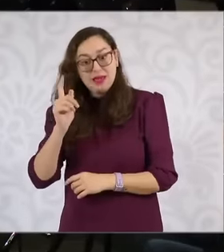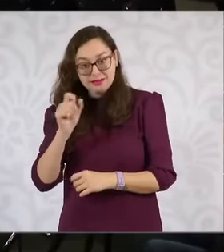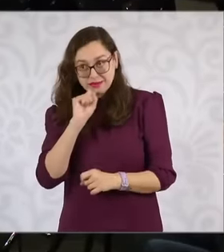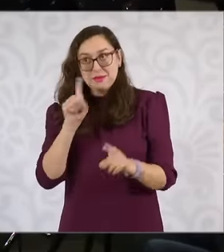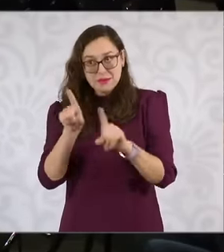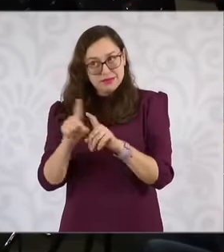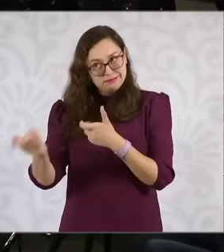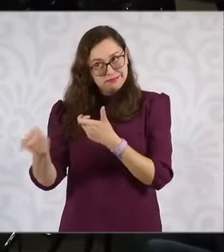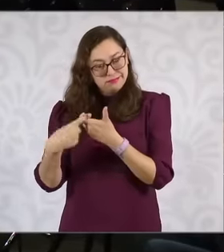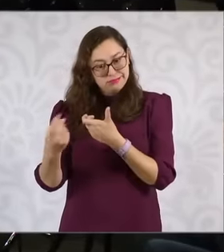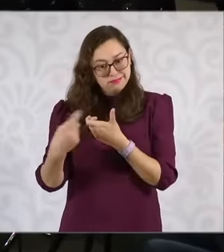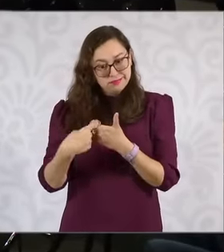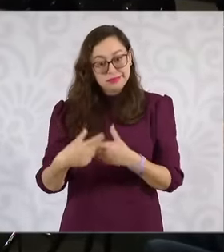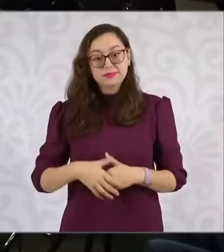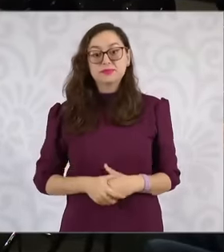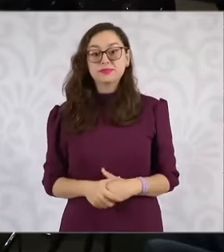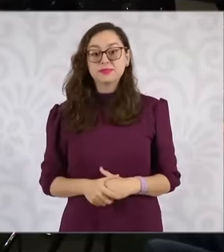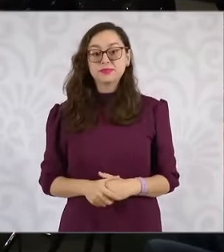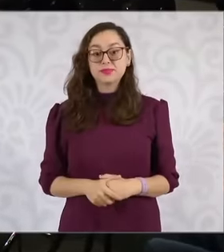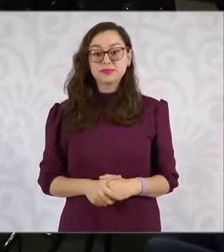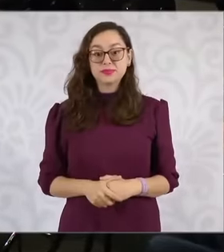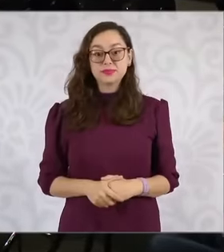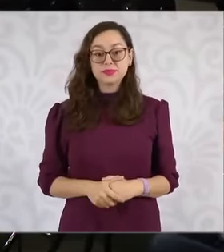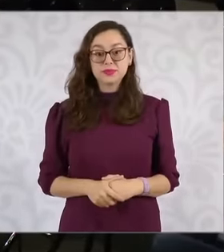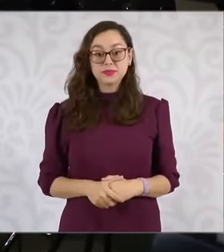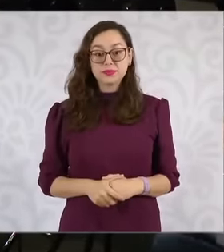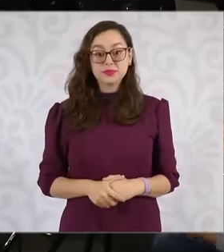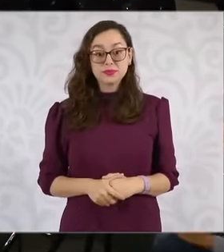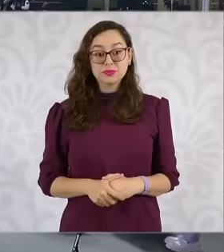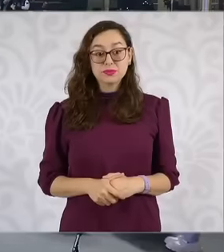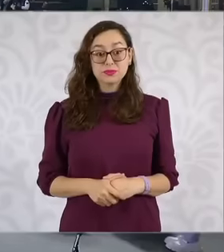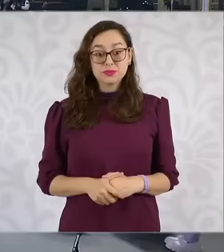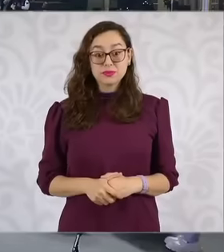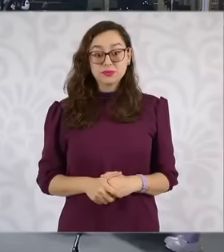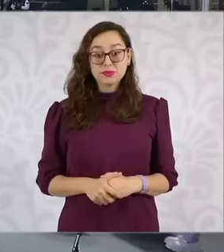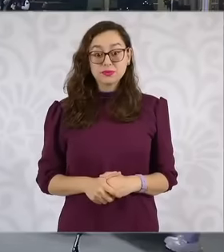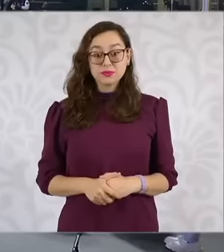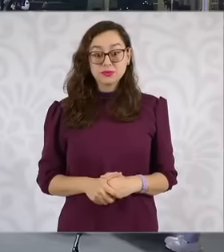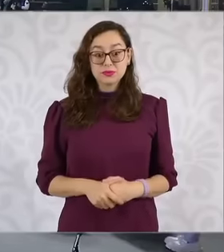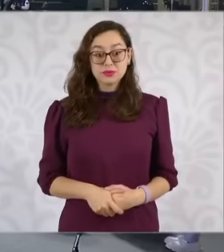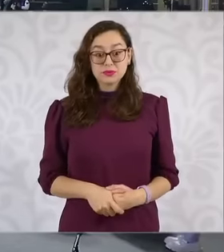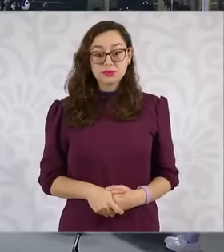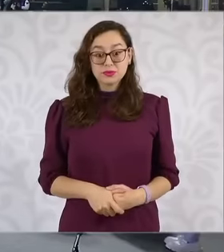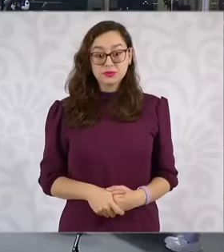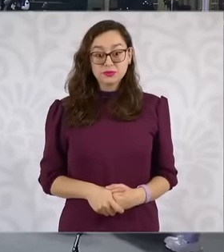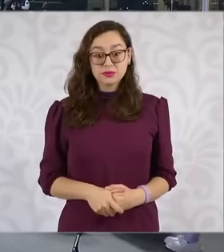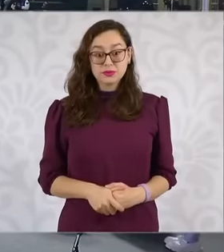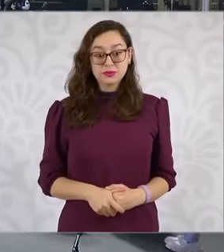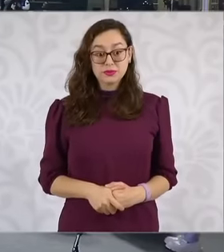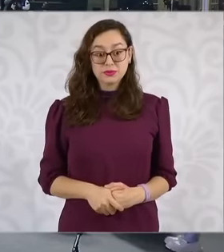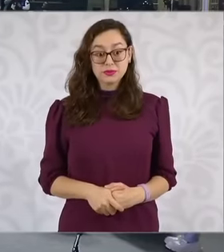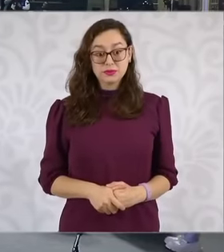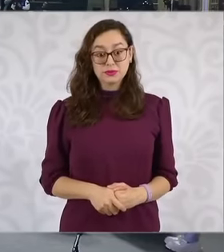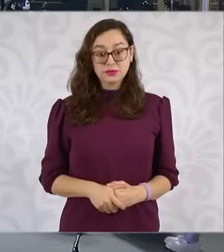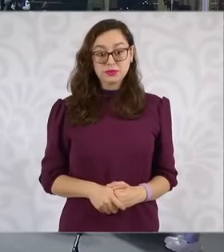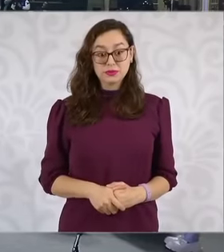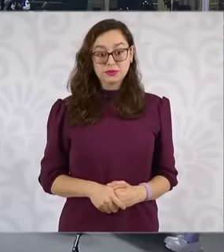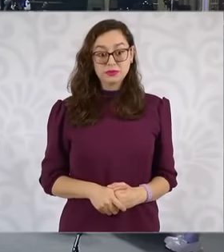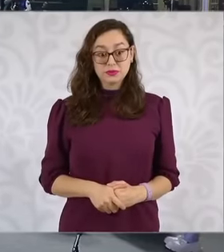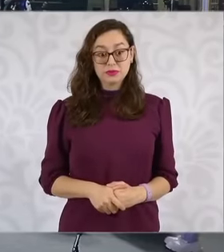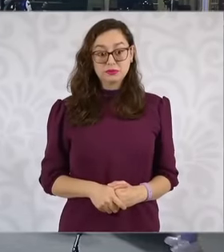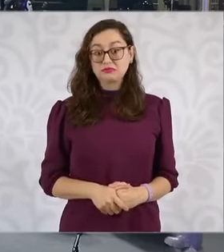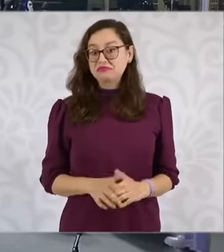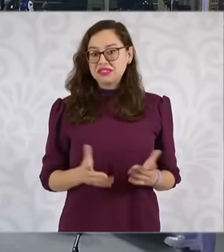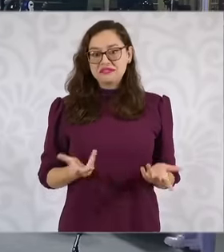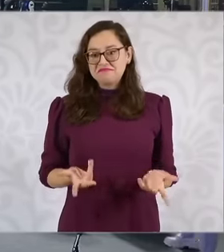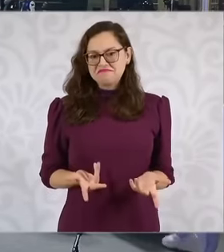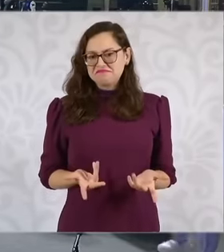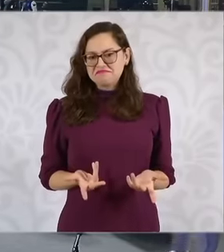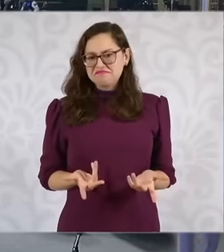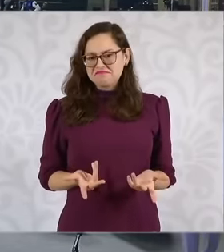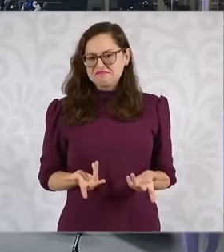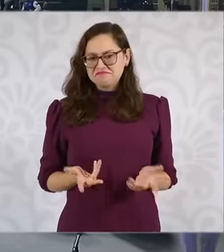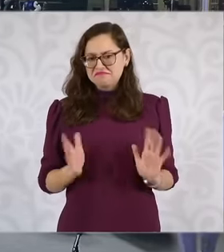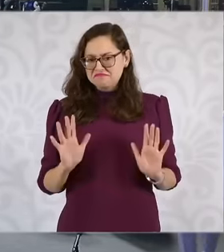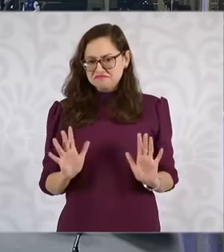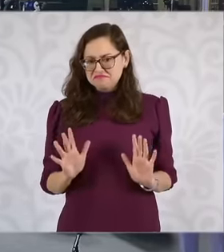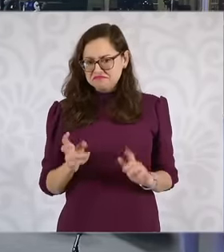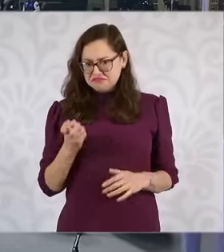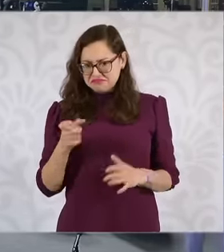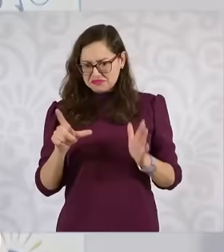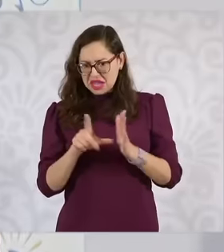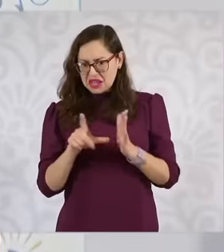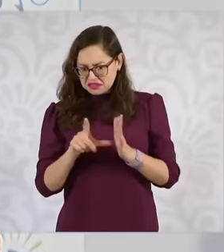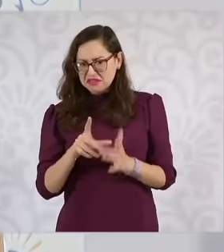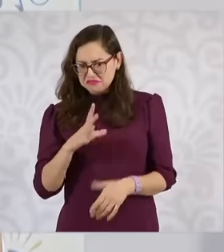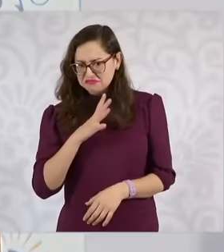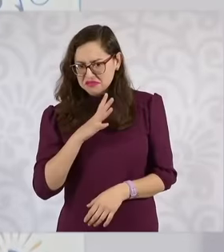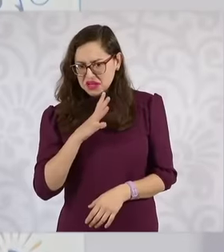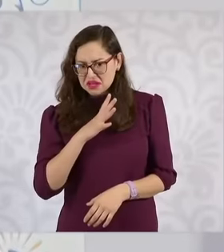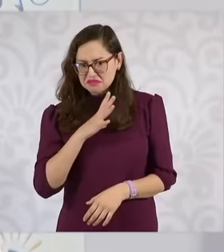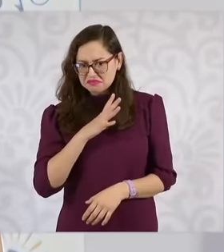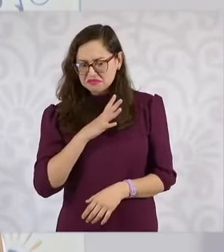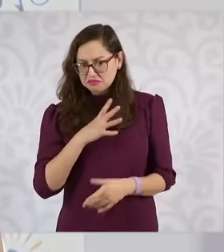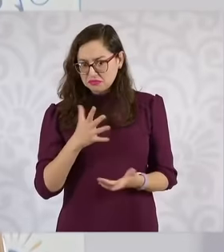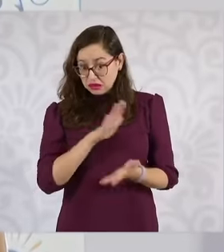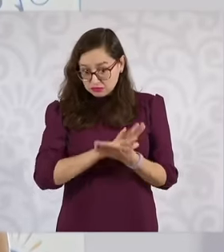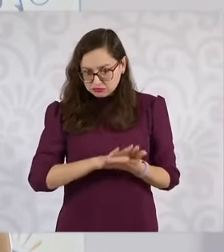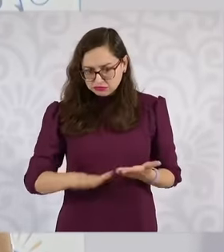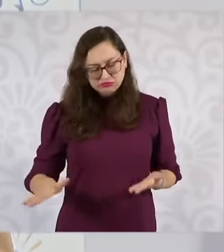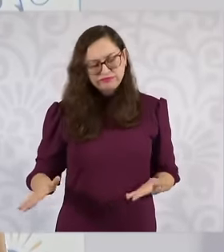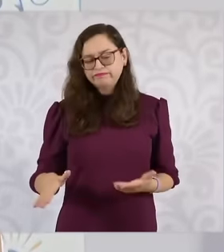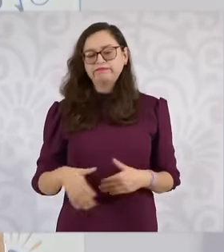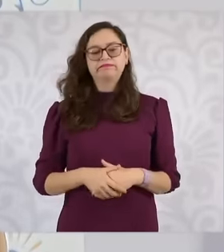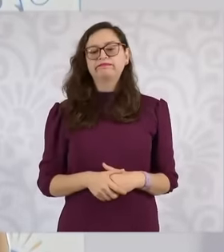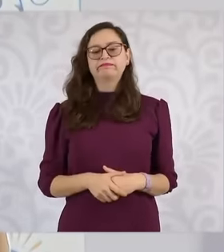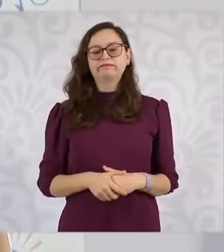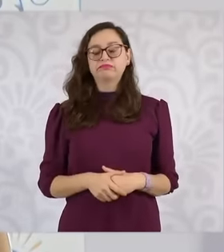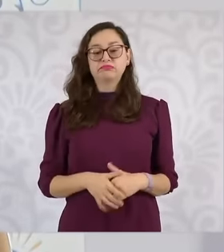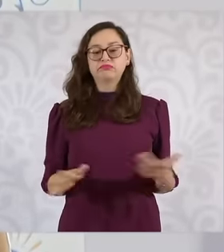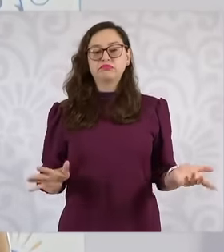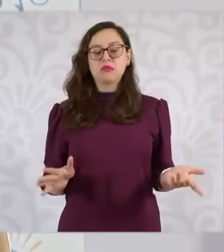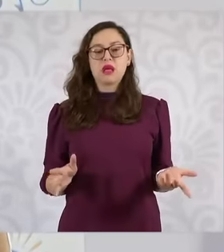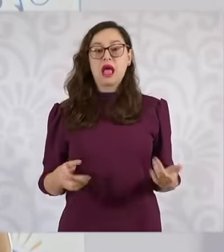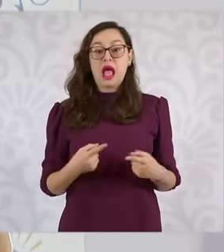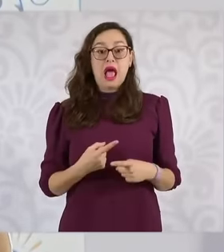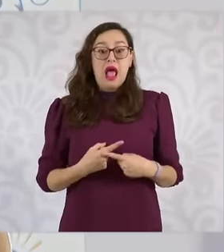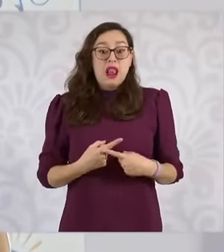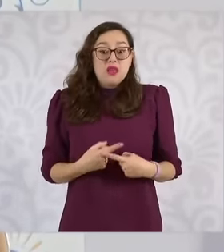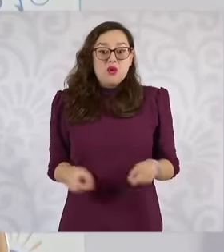thank you. I don't have the report that the card has been in short supply for a long time. On the contrary, we are